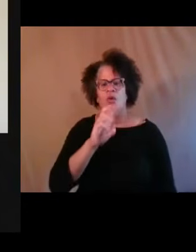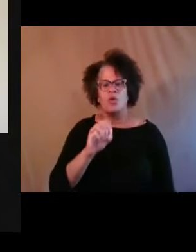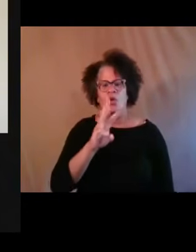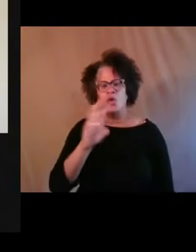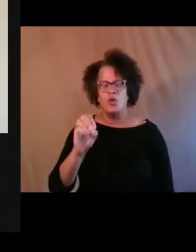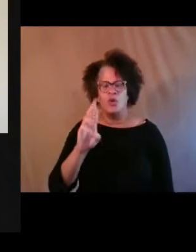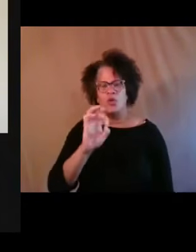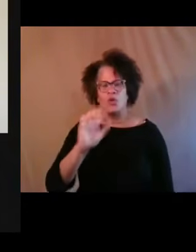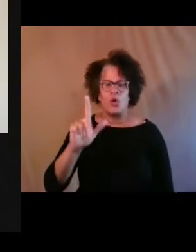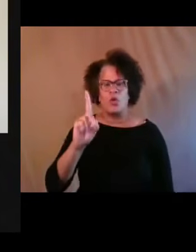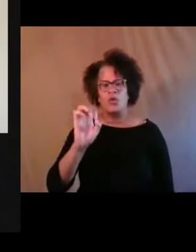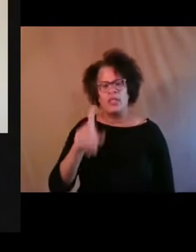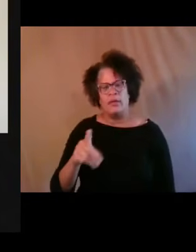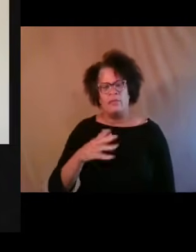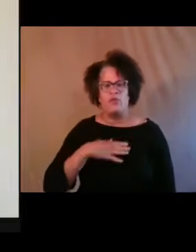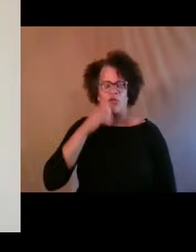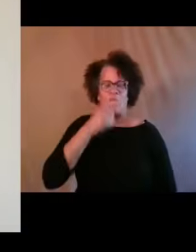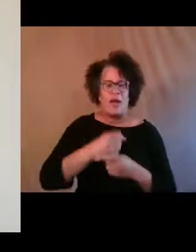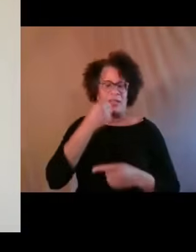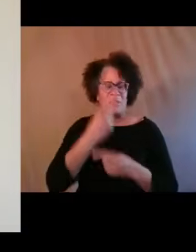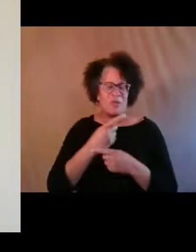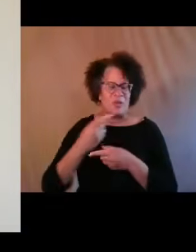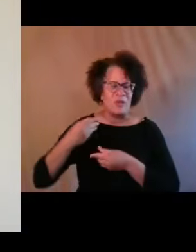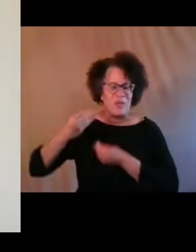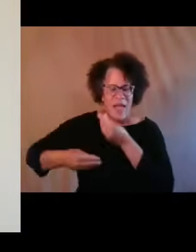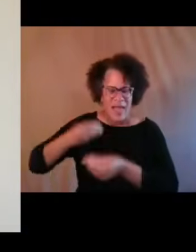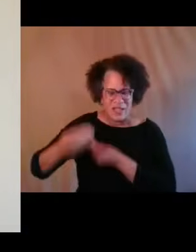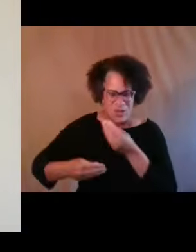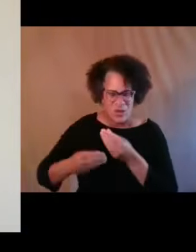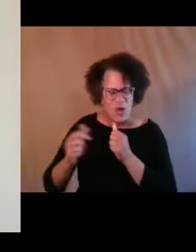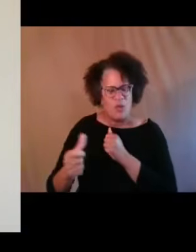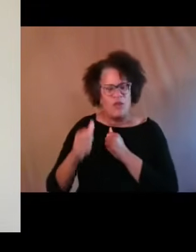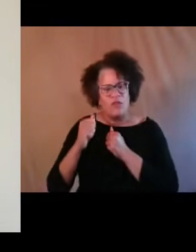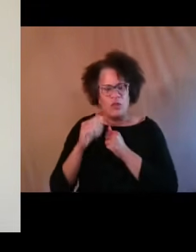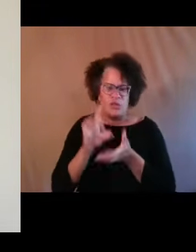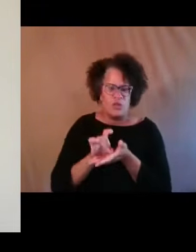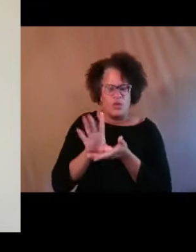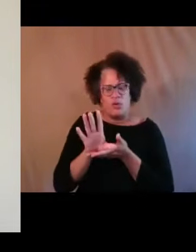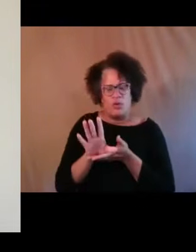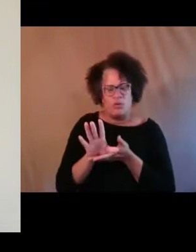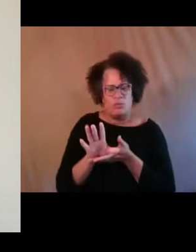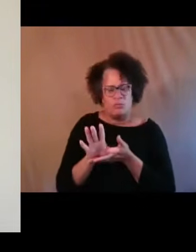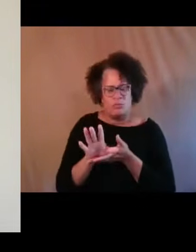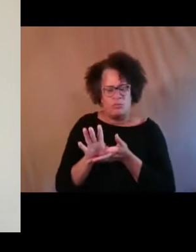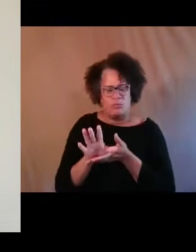For all my siblings, kin, and ancestors refusing the boot. We all we got, we all we need.